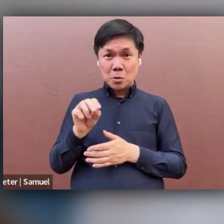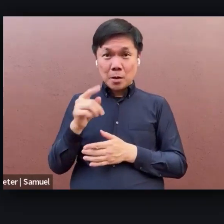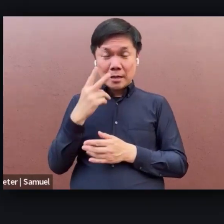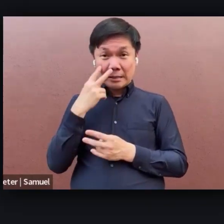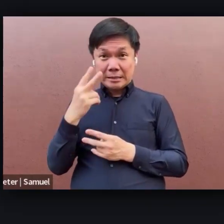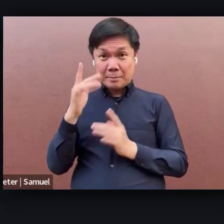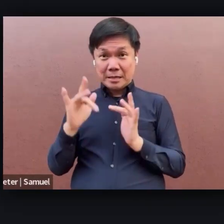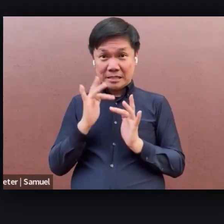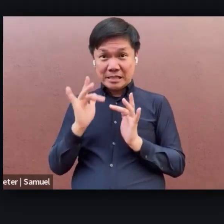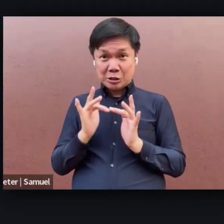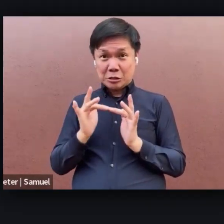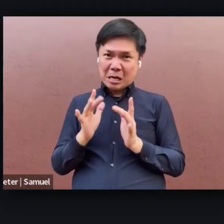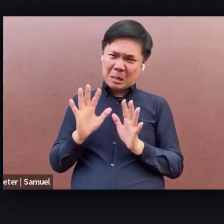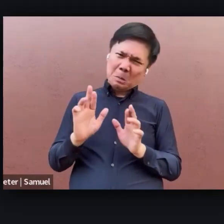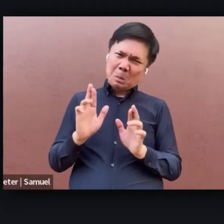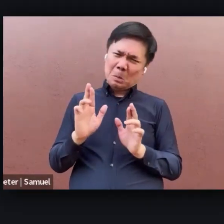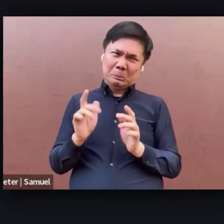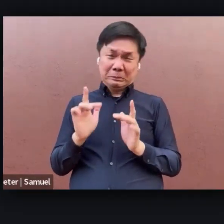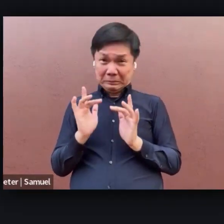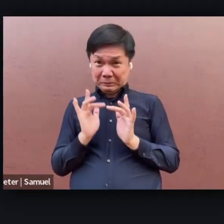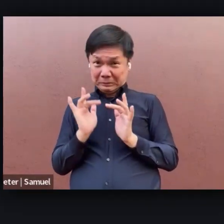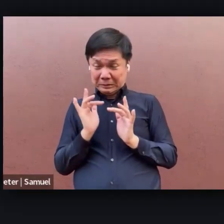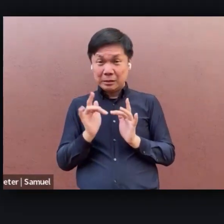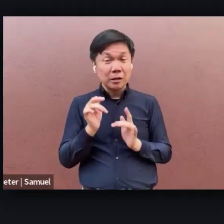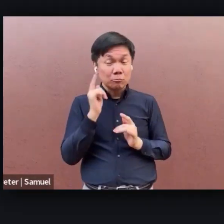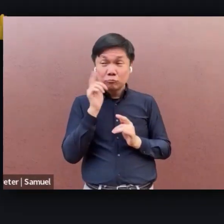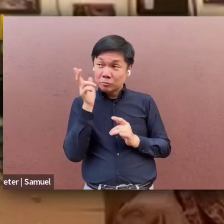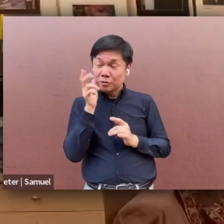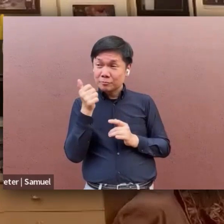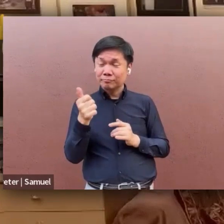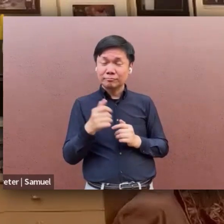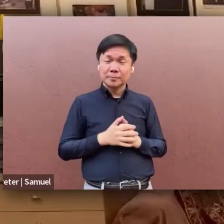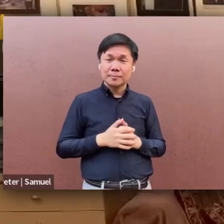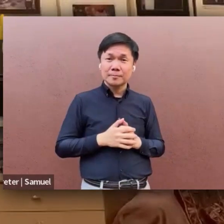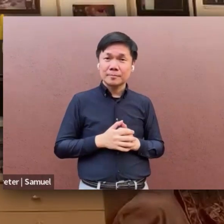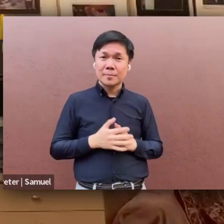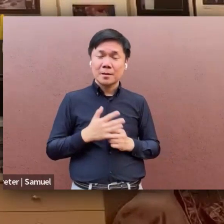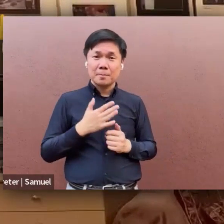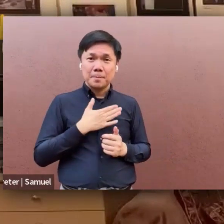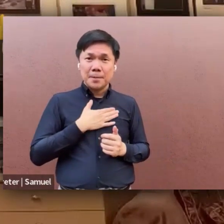Yes, sure, if I may. I hope my connection holds out. Yes, we can hear you. Yes, please.